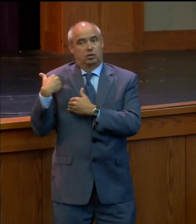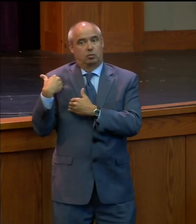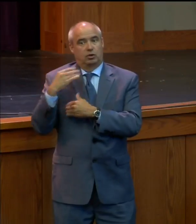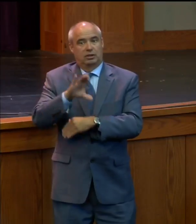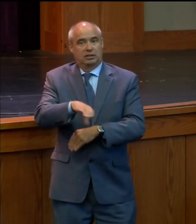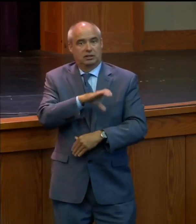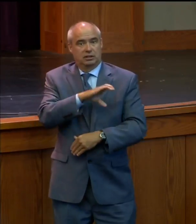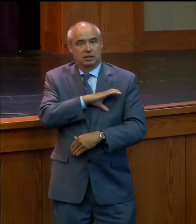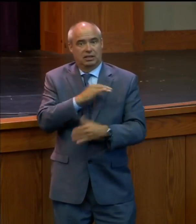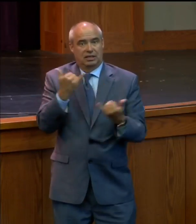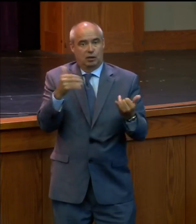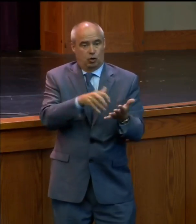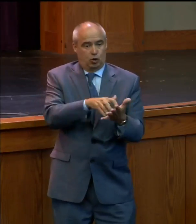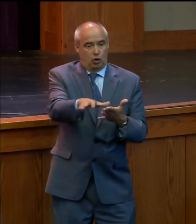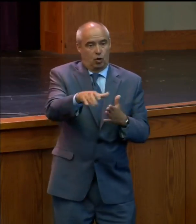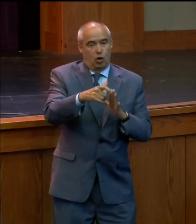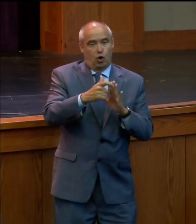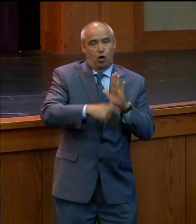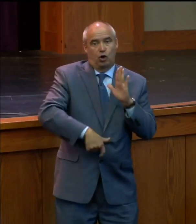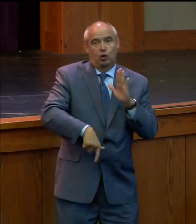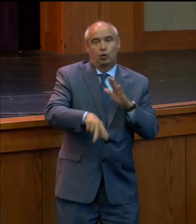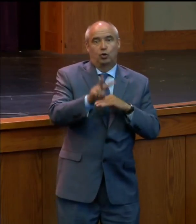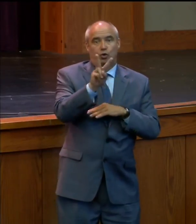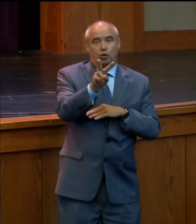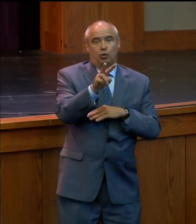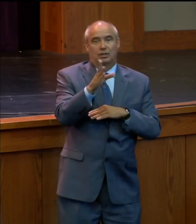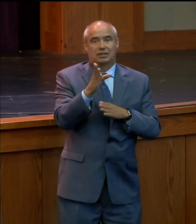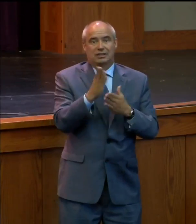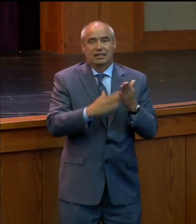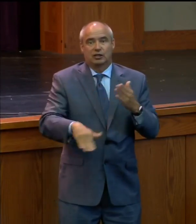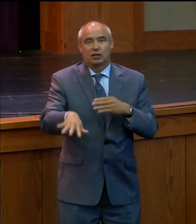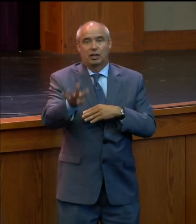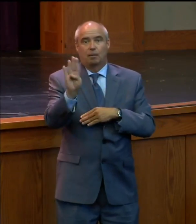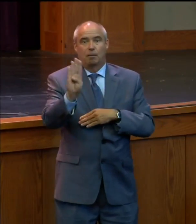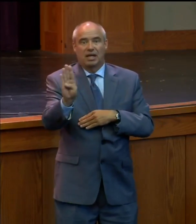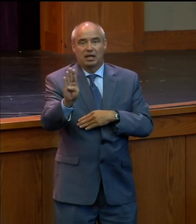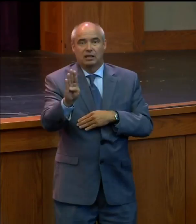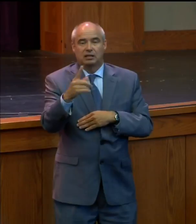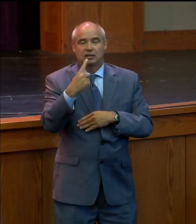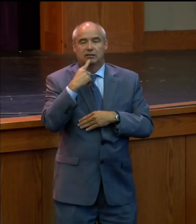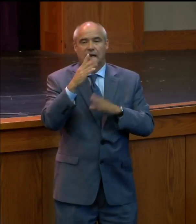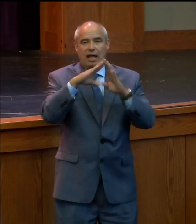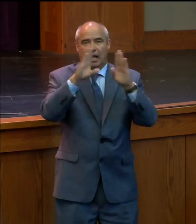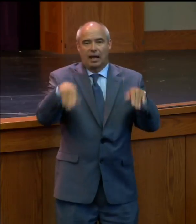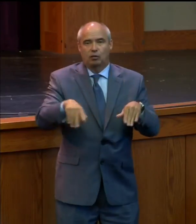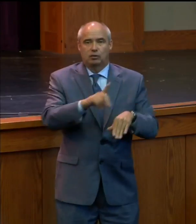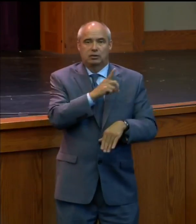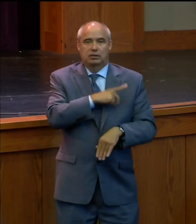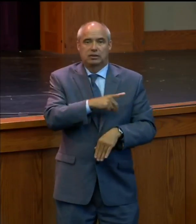IN THE CURRENT DRAFT ARTICLE 2, SECTION 7 PART B CLAUSE 2 STATES THAT THE HOUSE OF DELEGATES MAY ESTABLISH WHICH EDUCATION